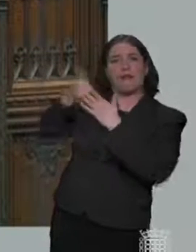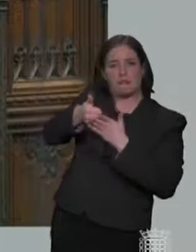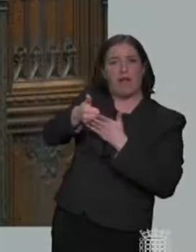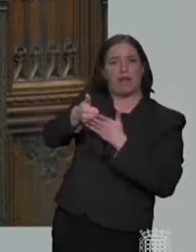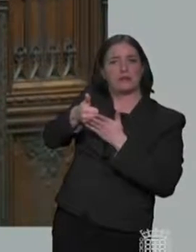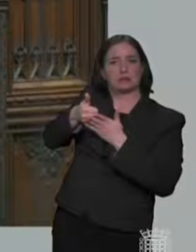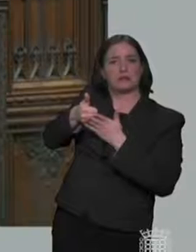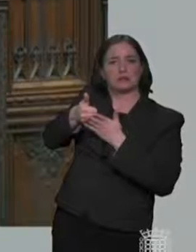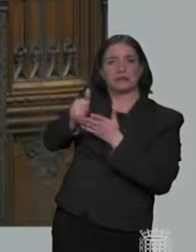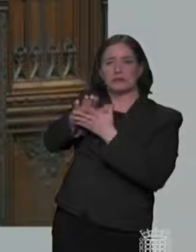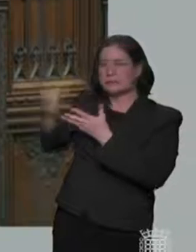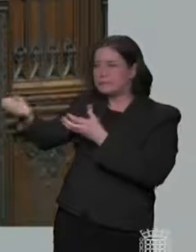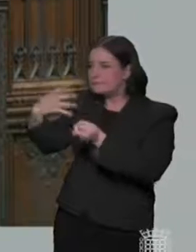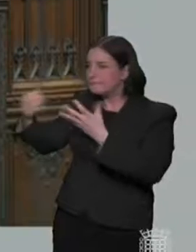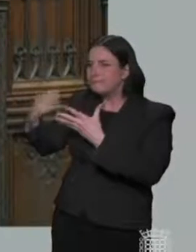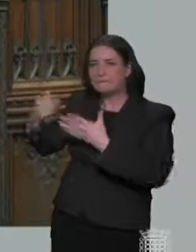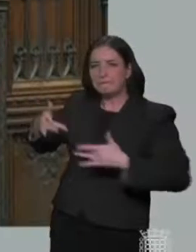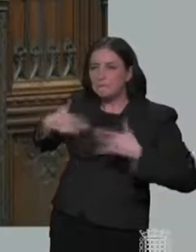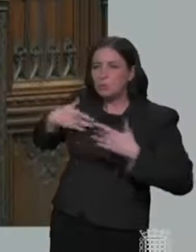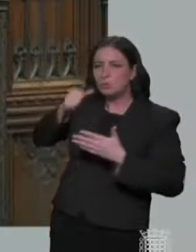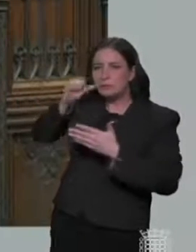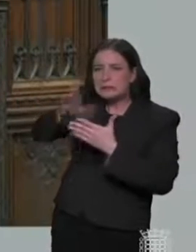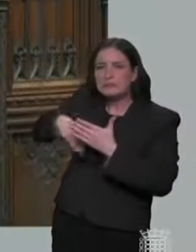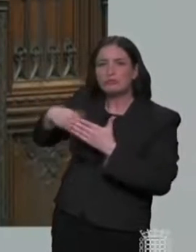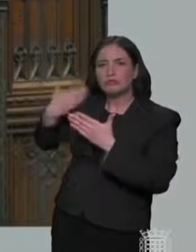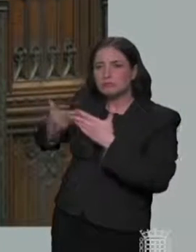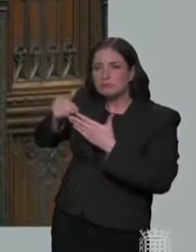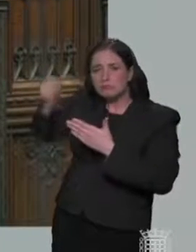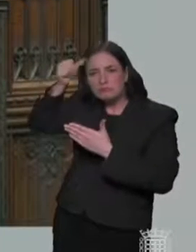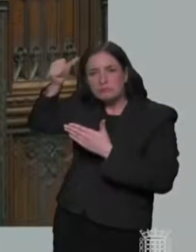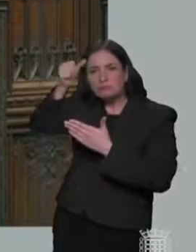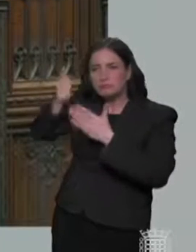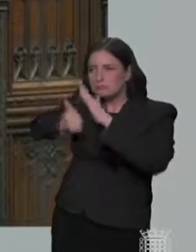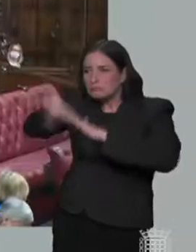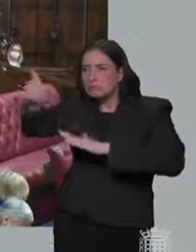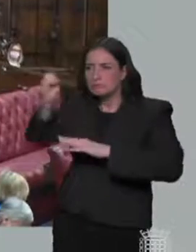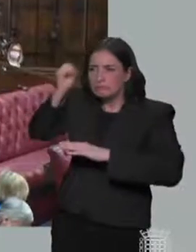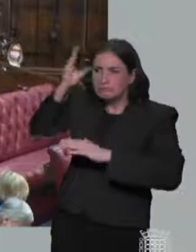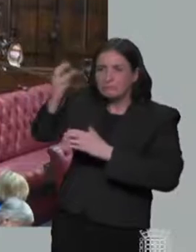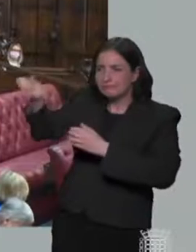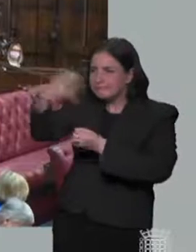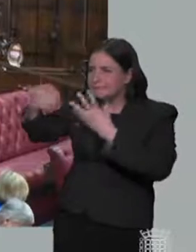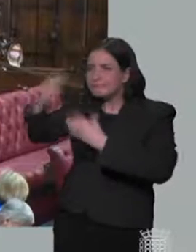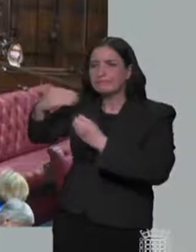their views their experience their expertise to the secretary of state in the creation